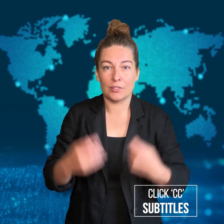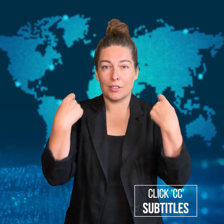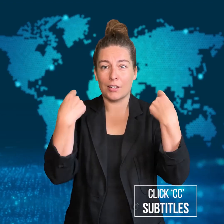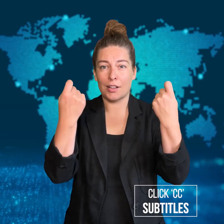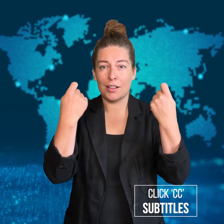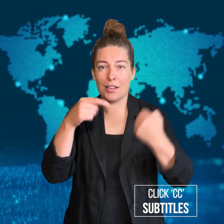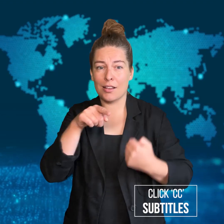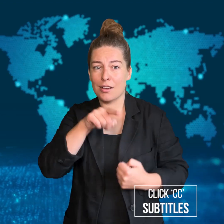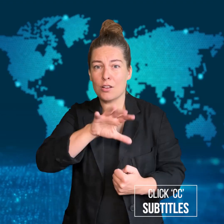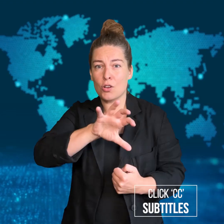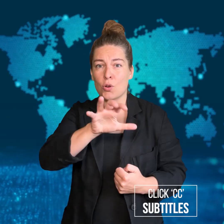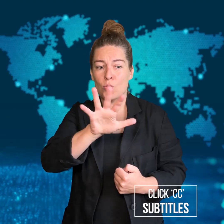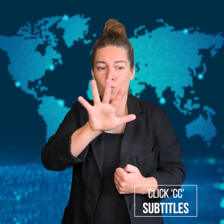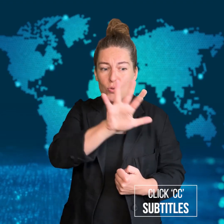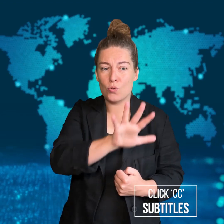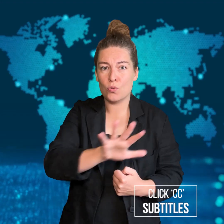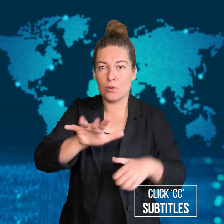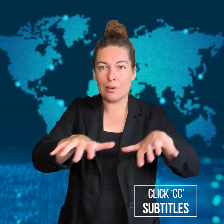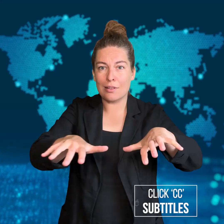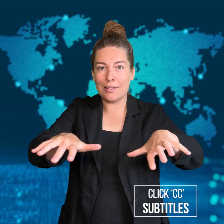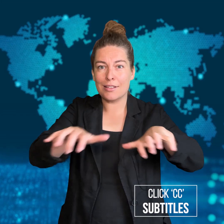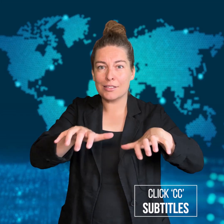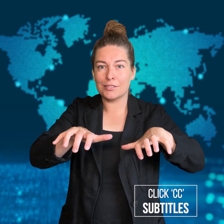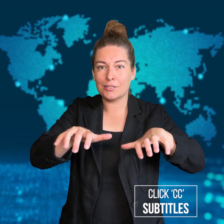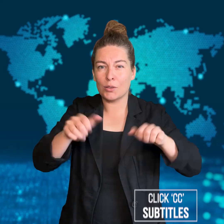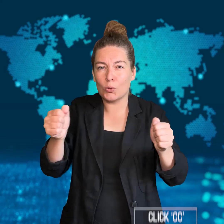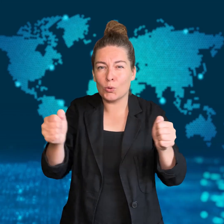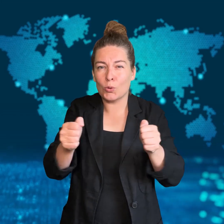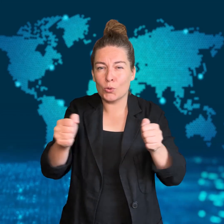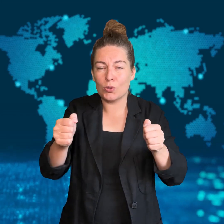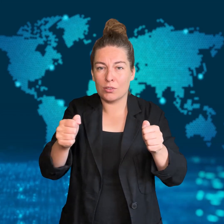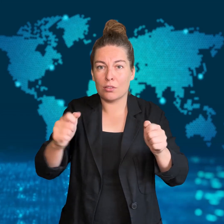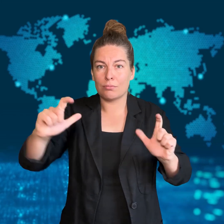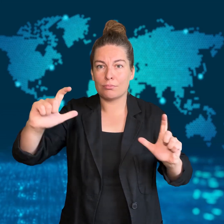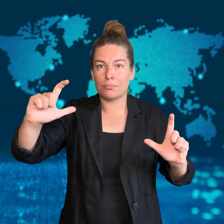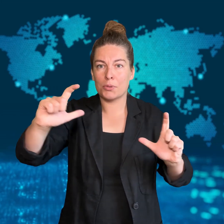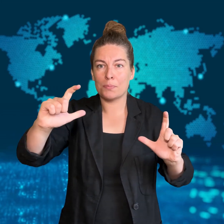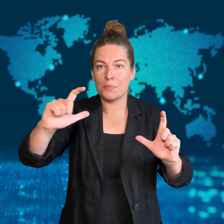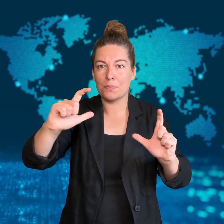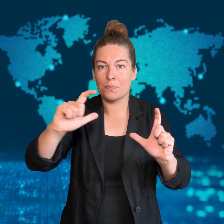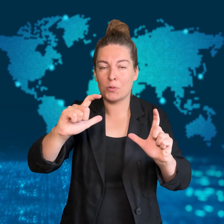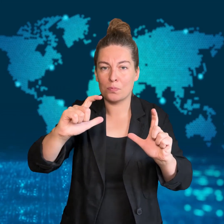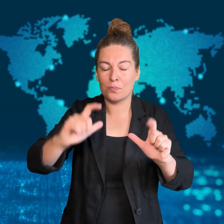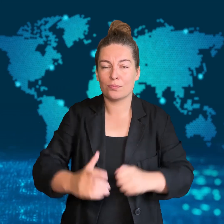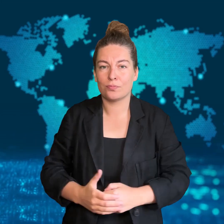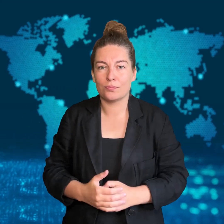Glaciers retreat rate